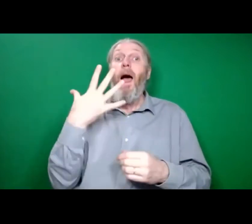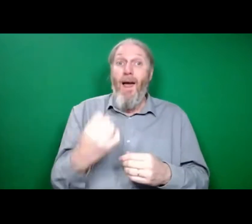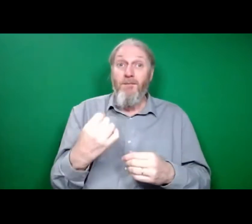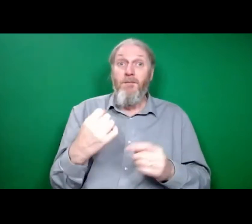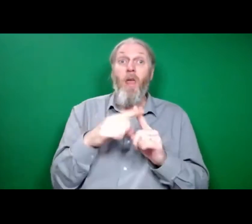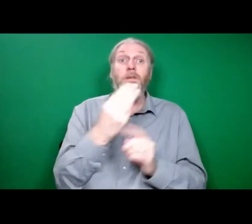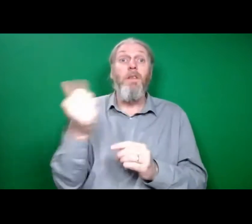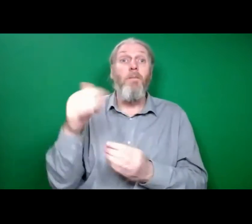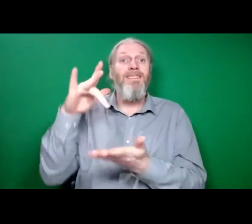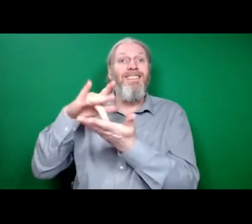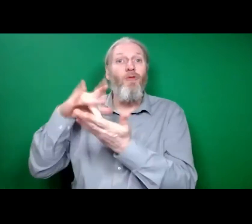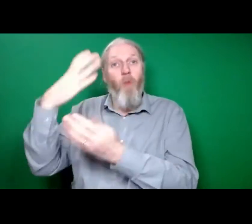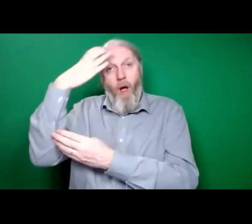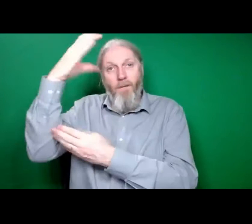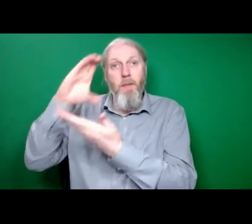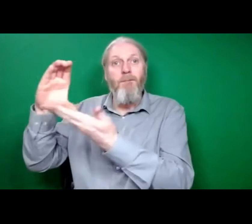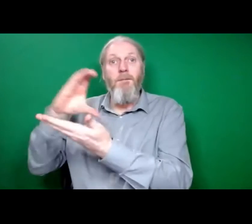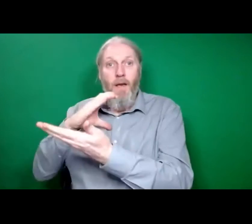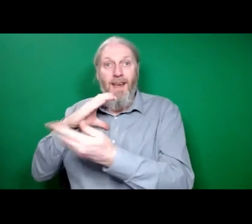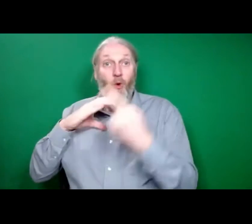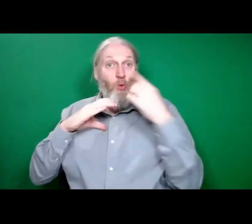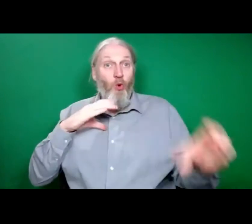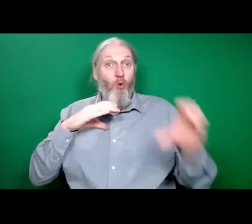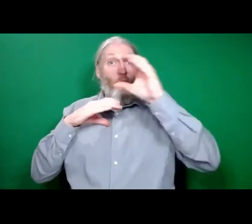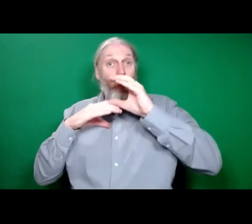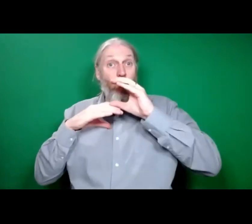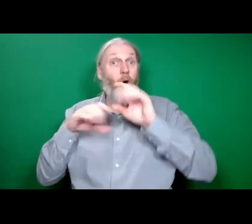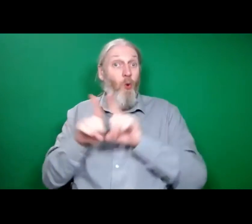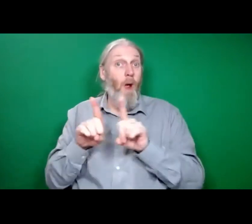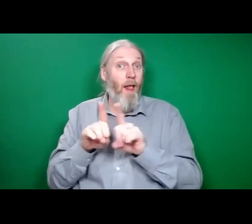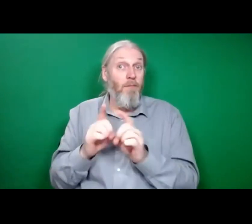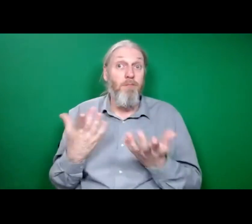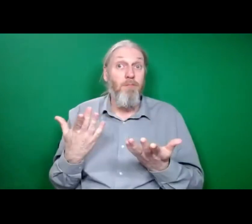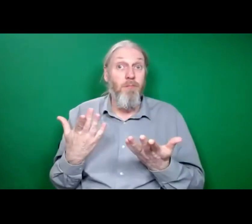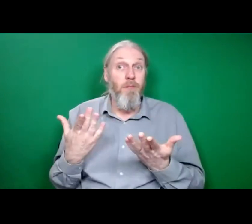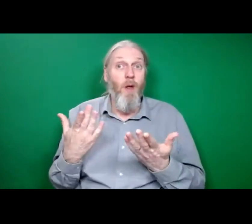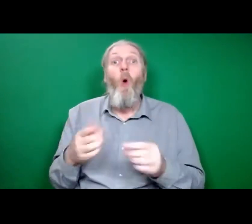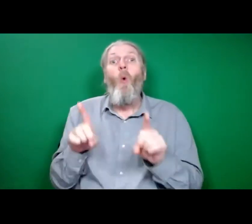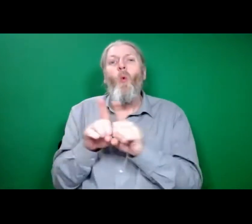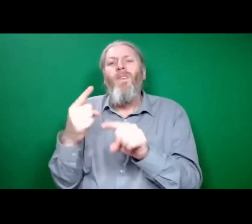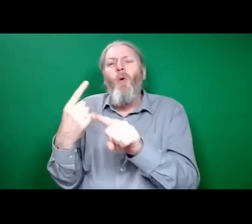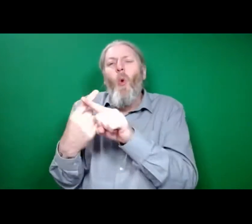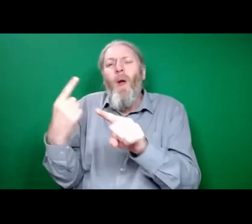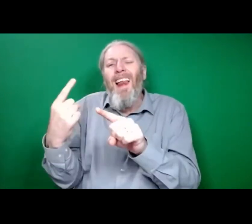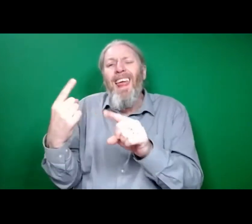right, a lot of them love culture and they want to see active spaces and they want to see footfall and they